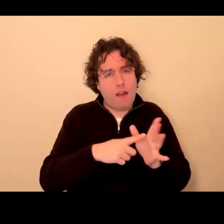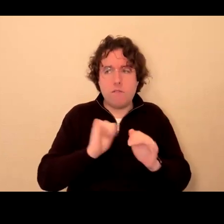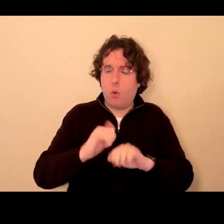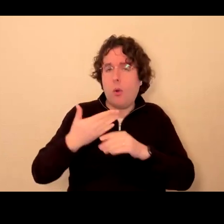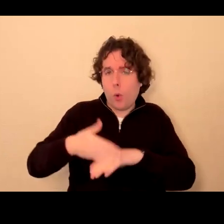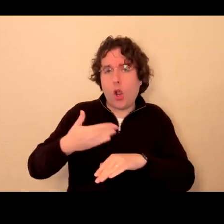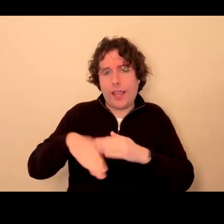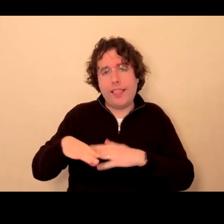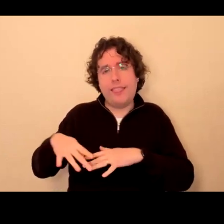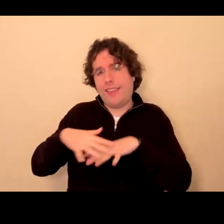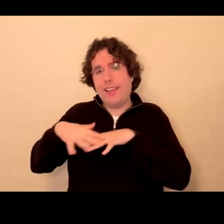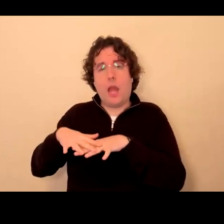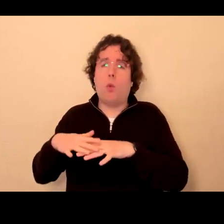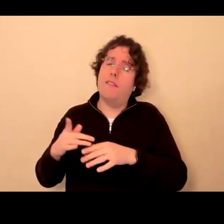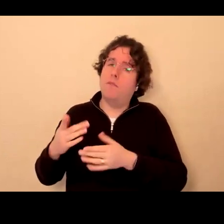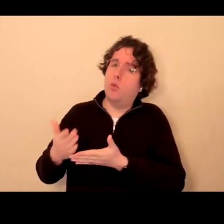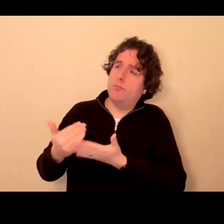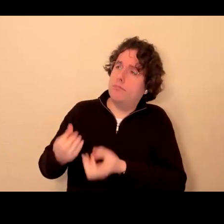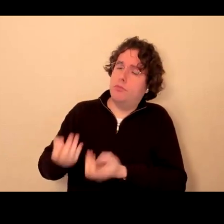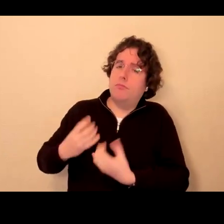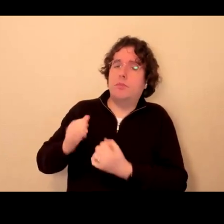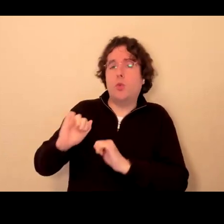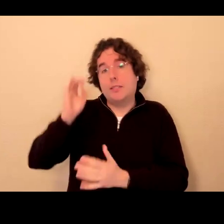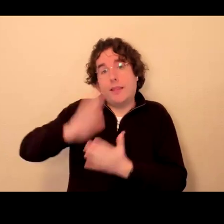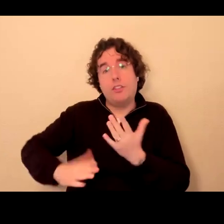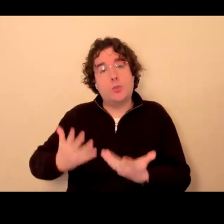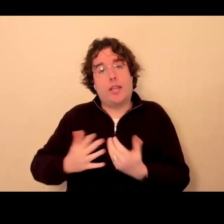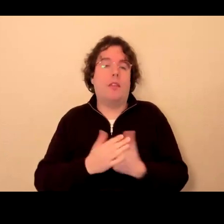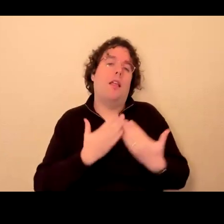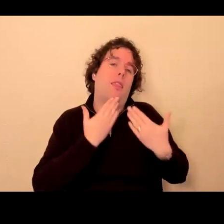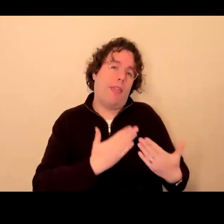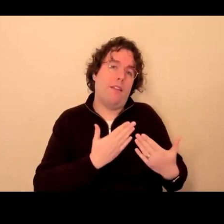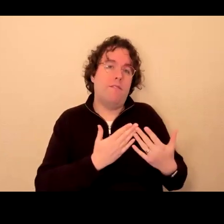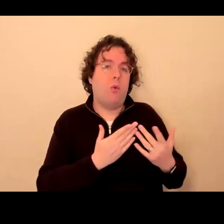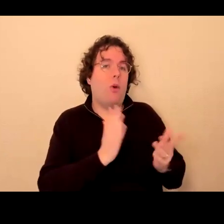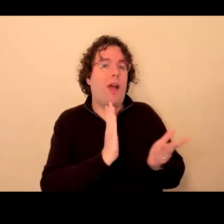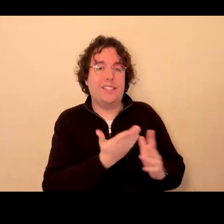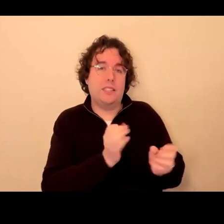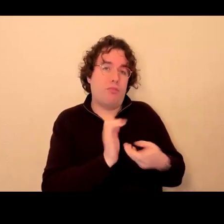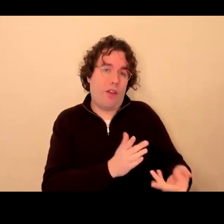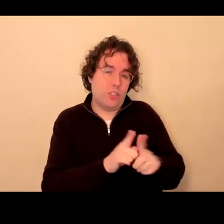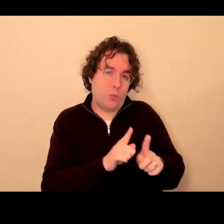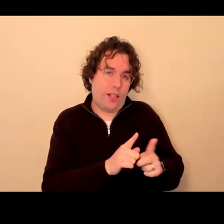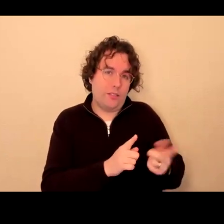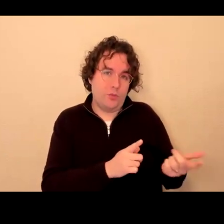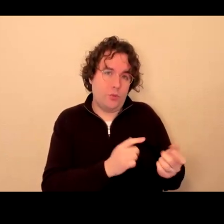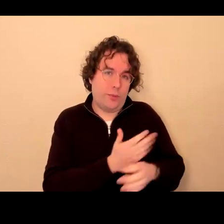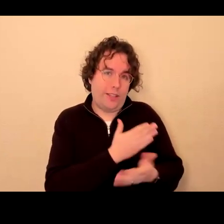your experiences today. We really appreciate all of you being here. And thank you to our access providers as well for helping make sure our event today was